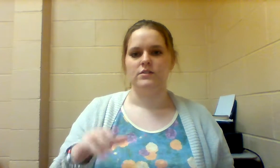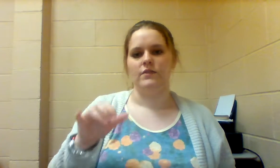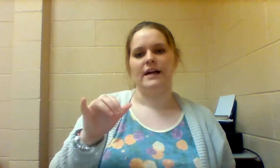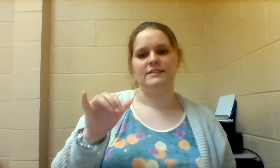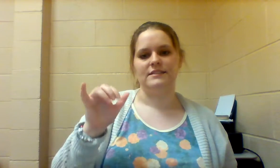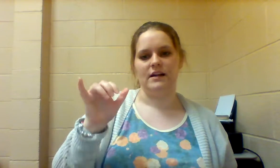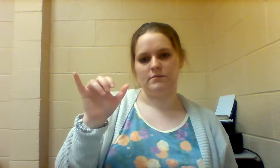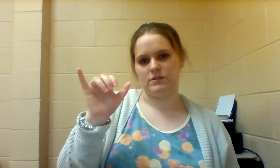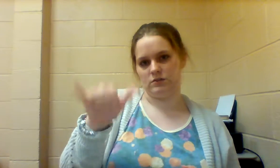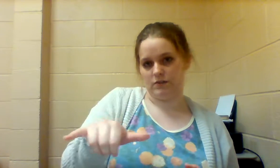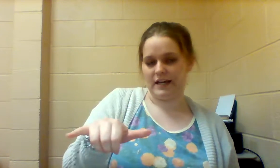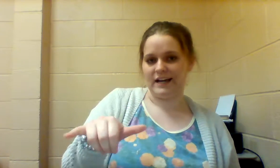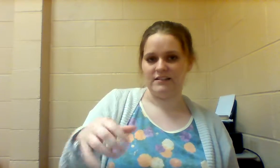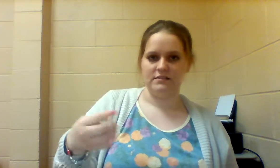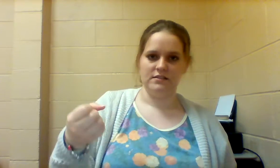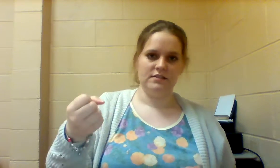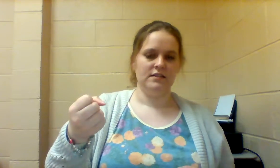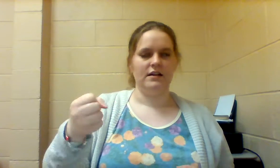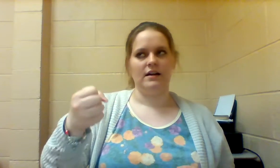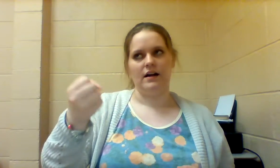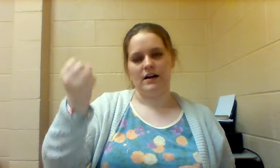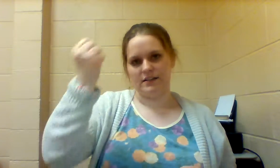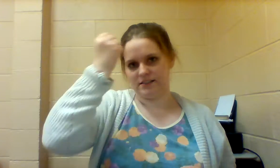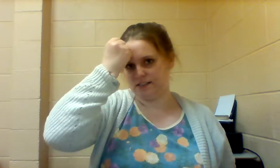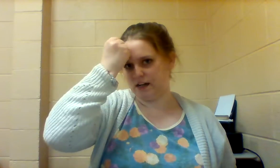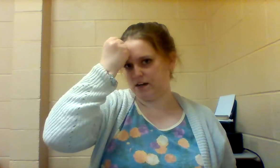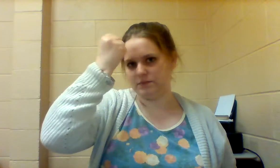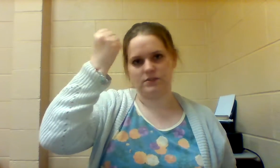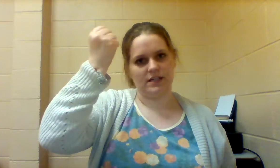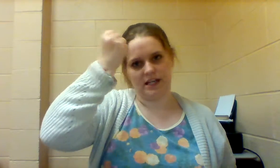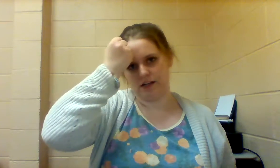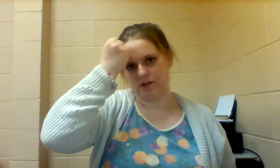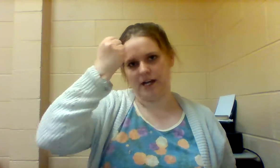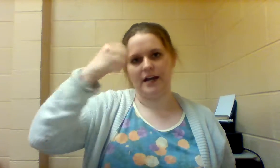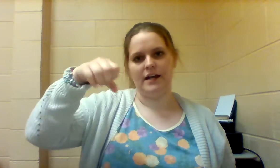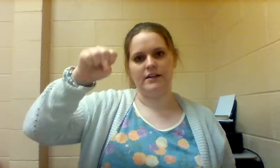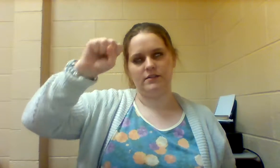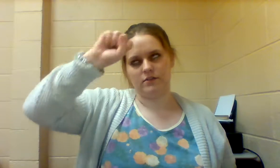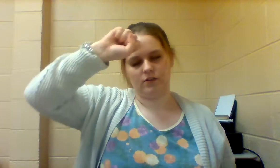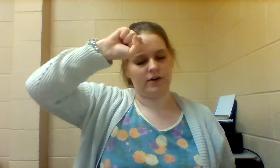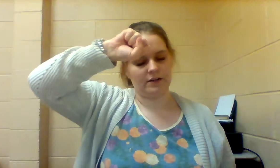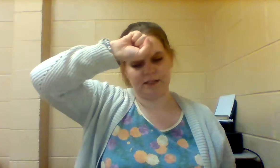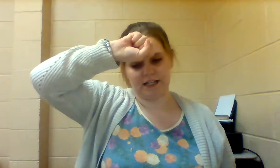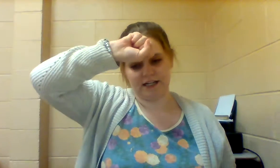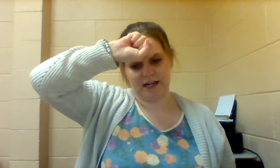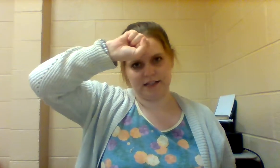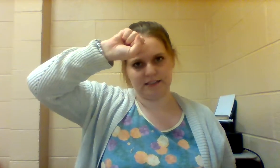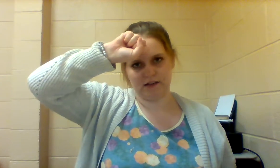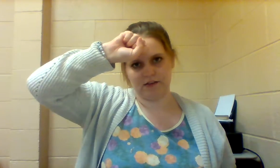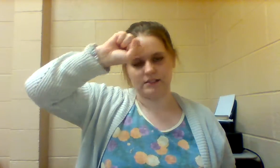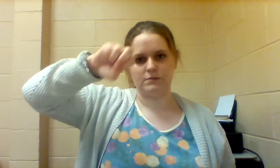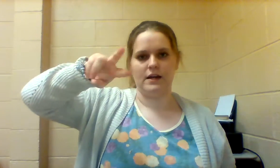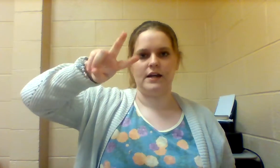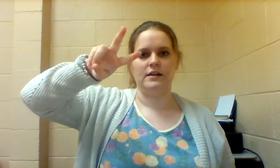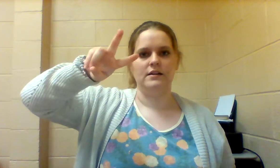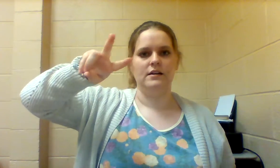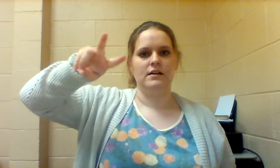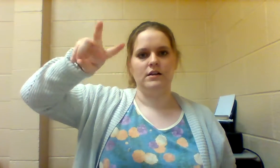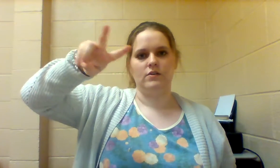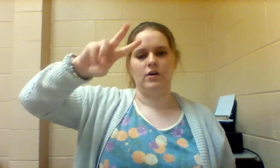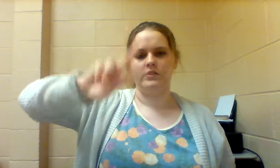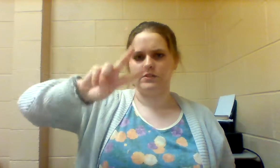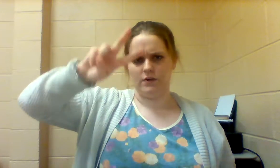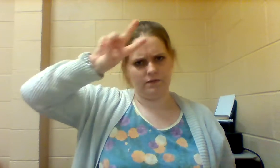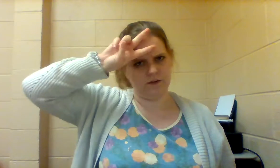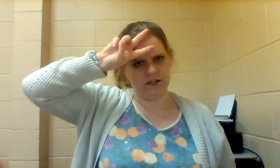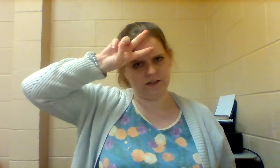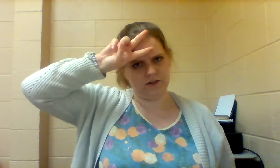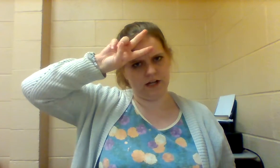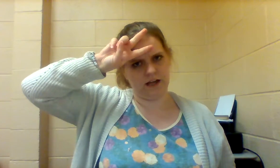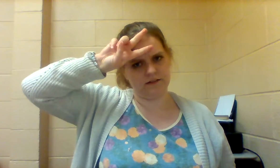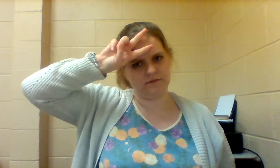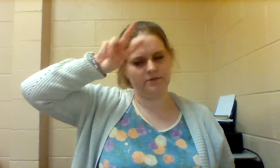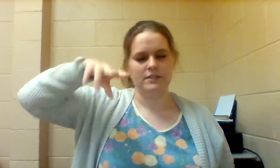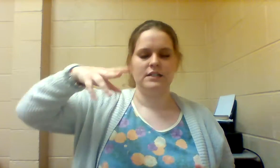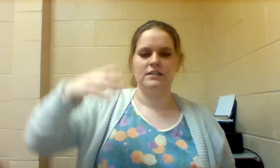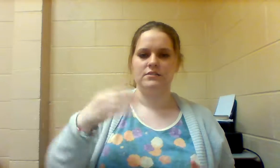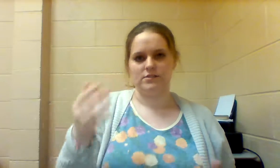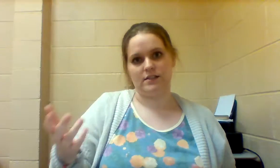THAT'S DUMB so THAT'S DUMB so like hitting your head, or it can be like an S up this way or also a V on your head